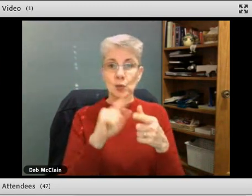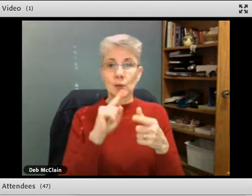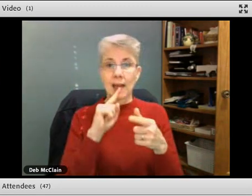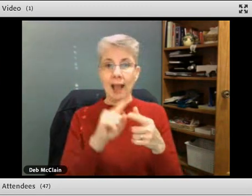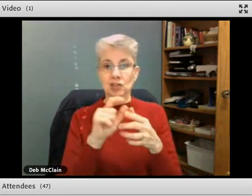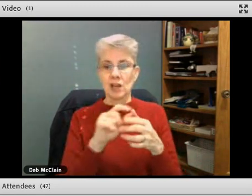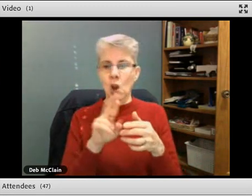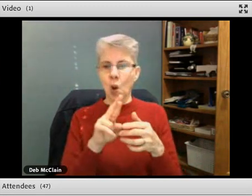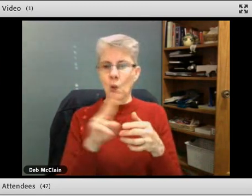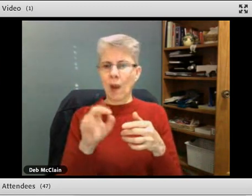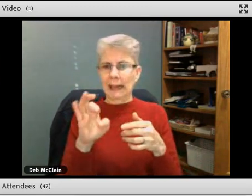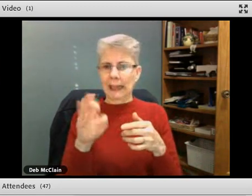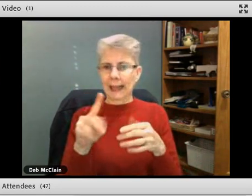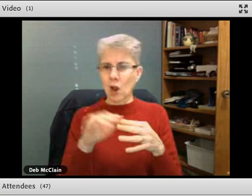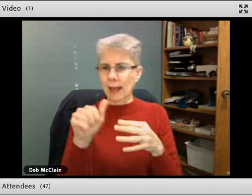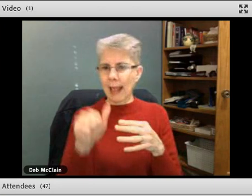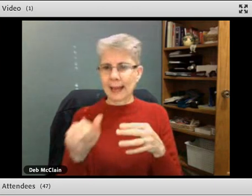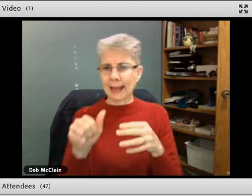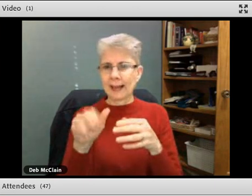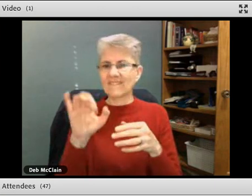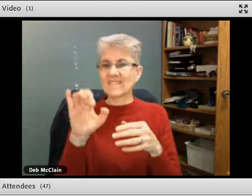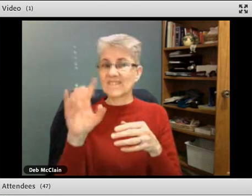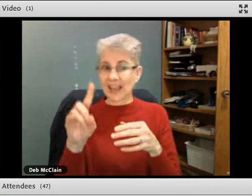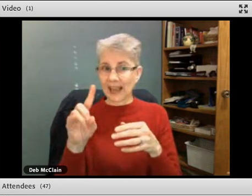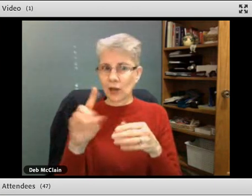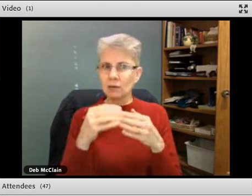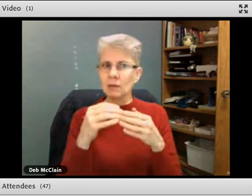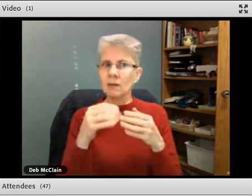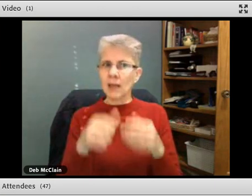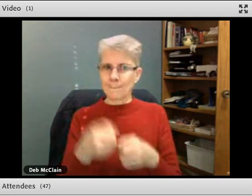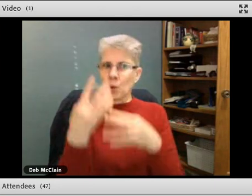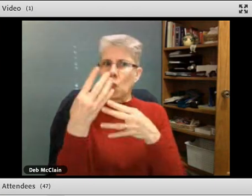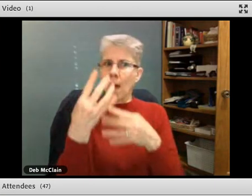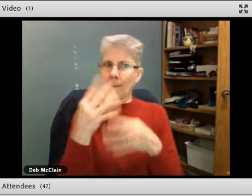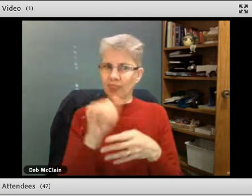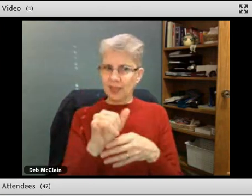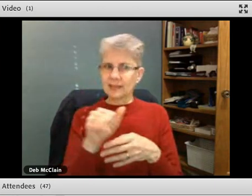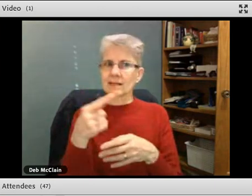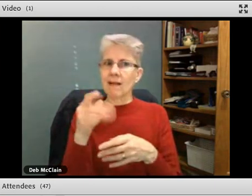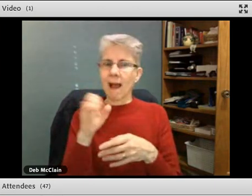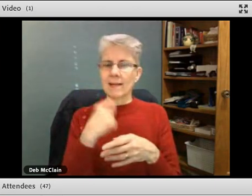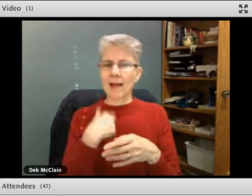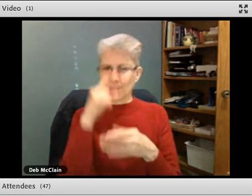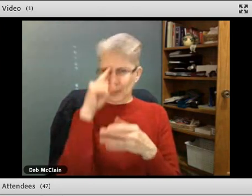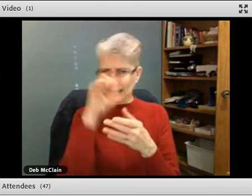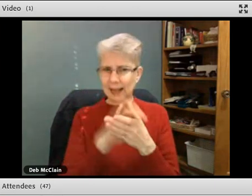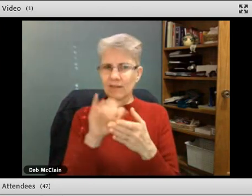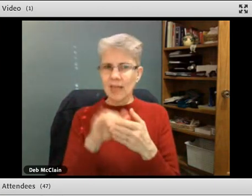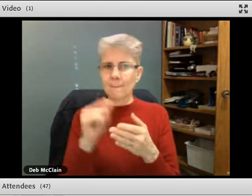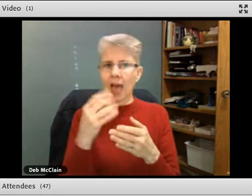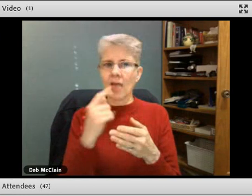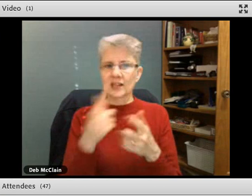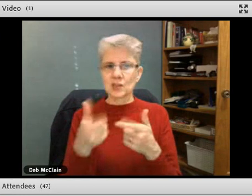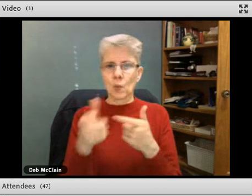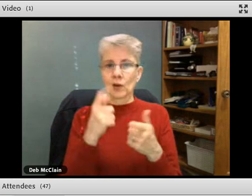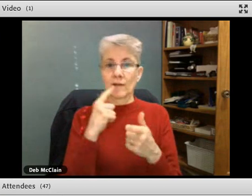and I believe the path is even quicker if you're cataloging in Connexion online in OCLC. Very, very helpful information.